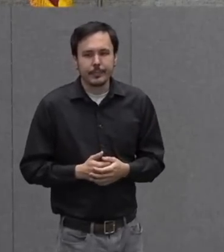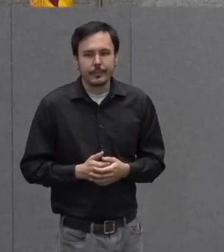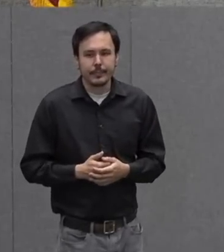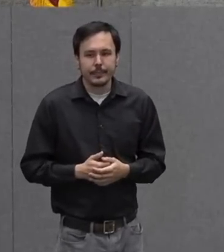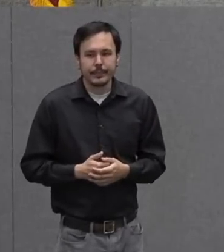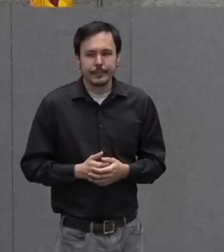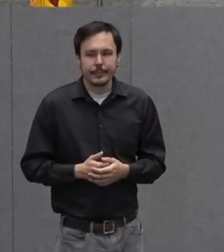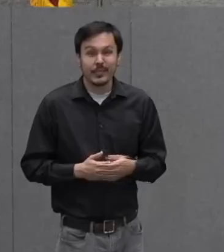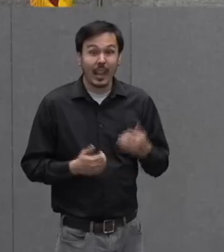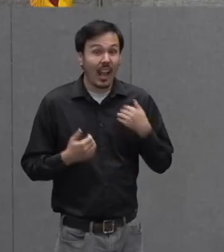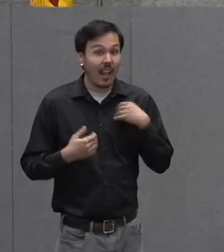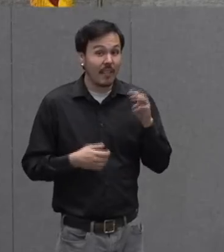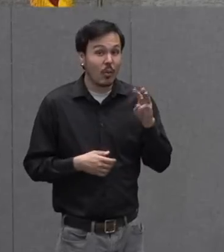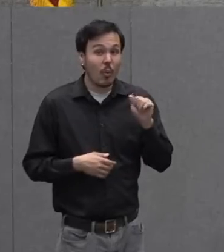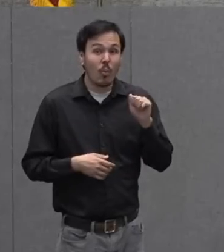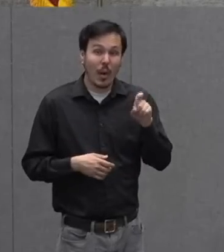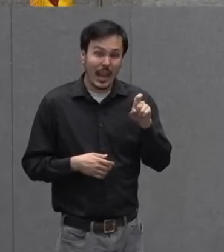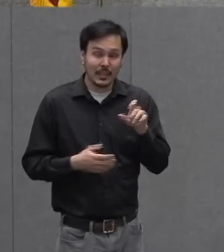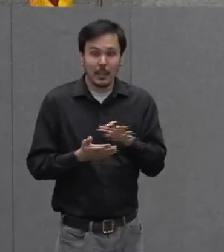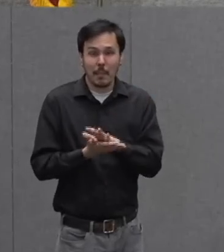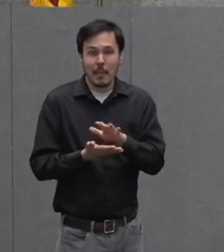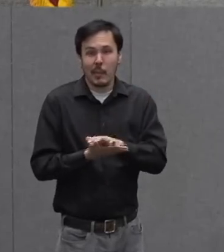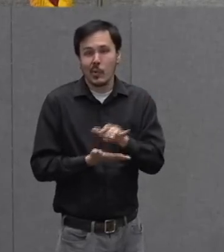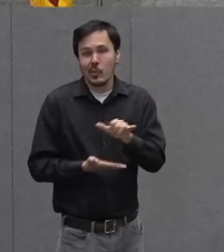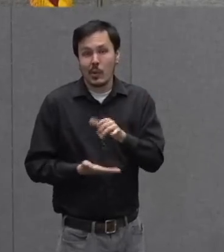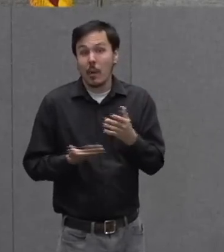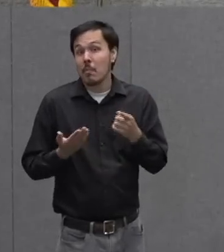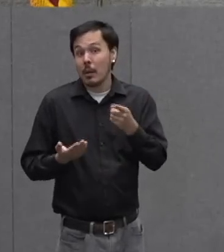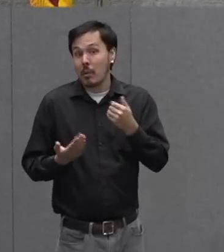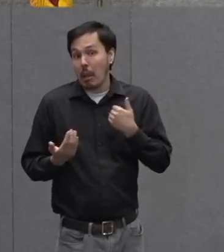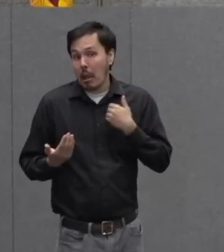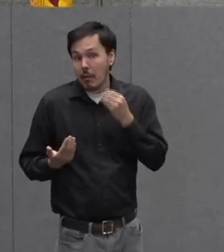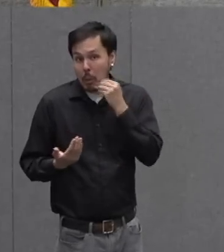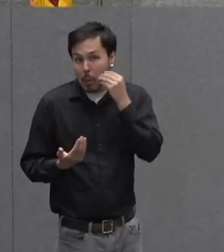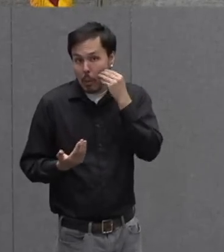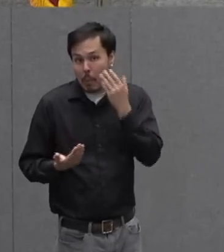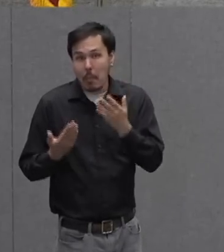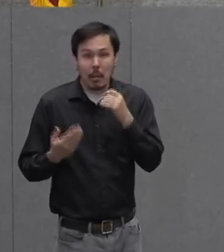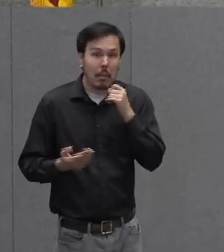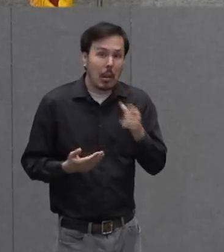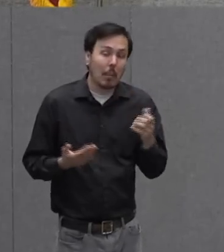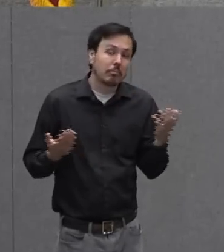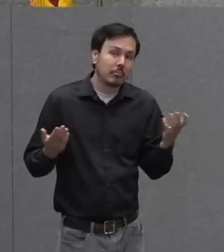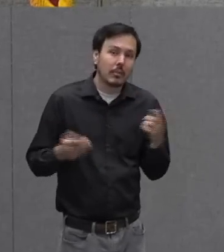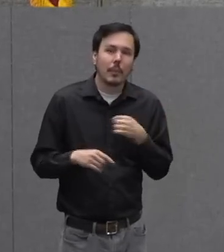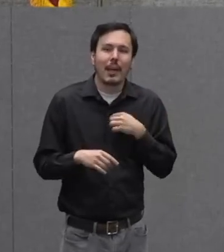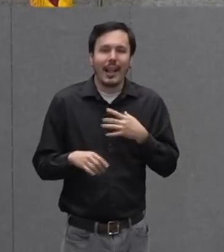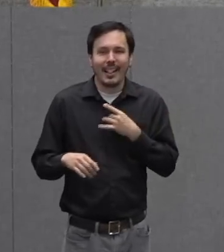I have wax paper. You may or may not have wax paper at your house, but I like to cook and bake a lot,